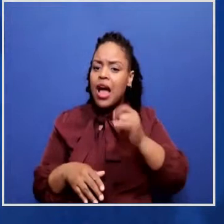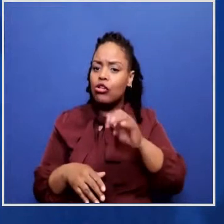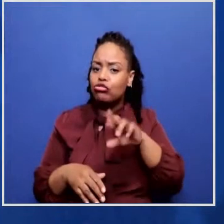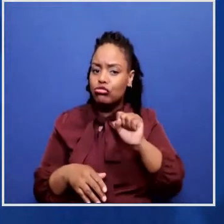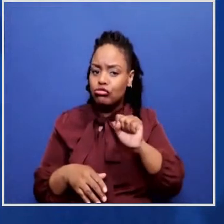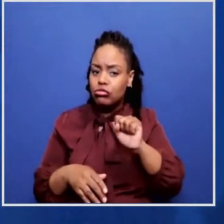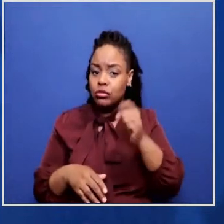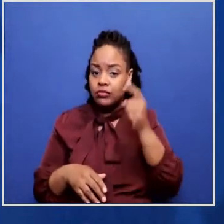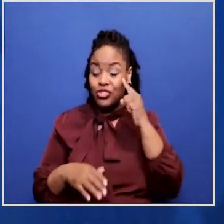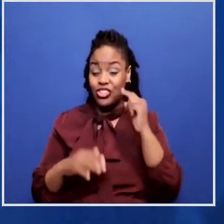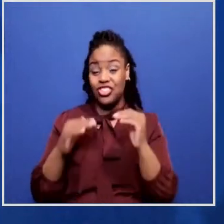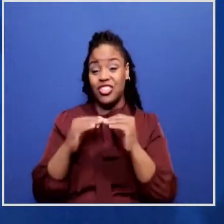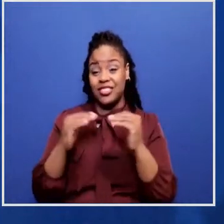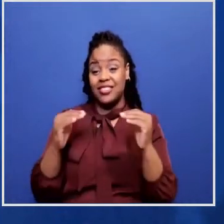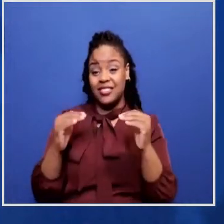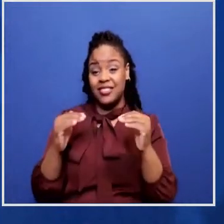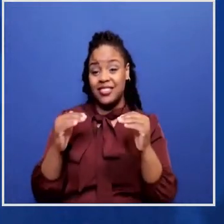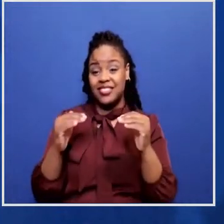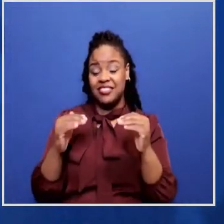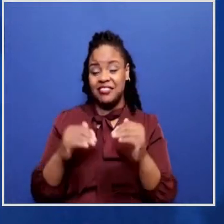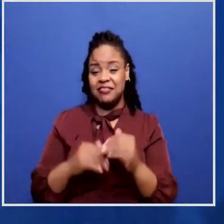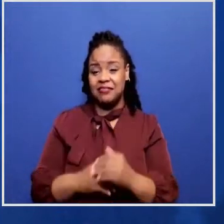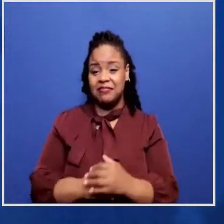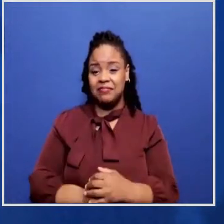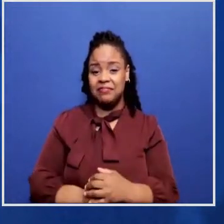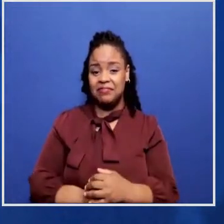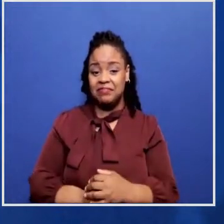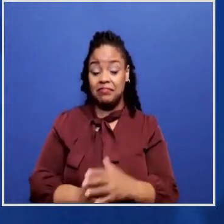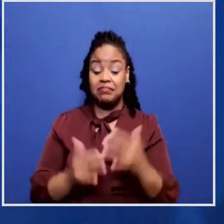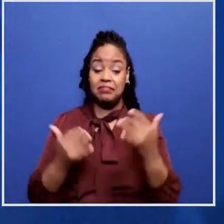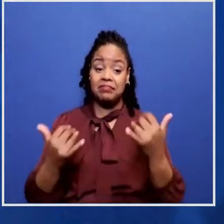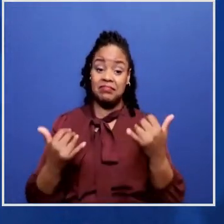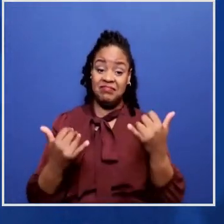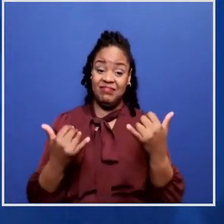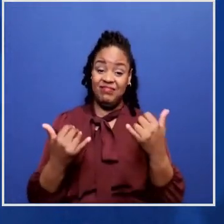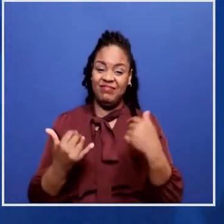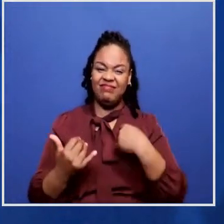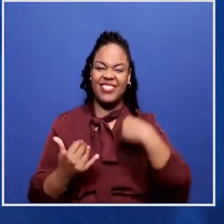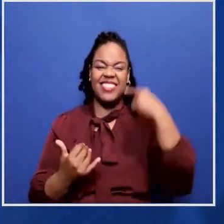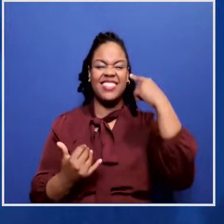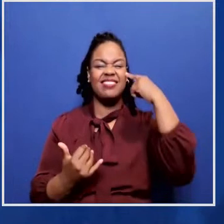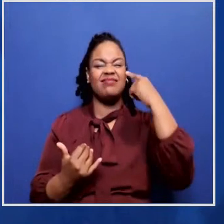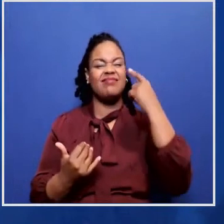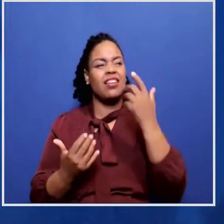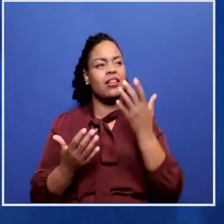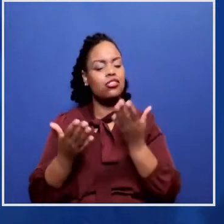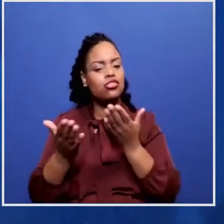DRUM MAJORS FOR JUSTICE. WHEN WE THINK ABOUT TODAY,